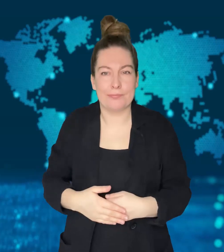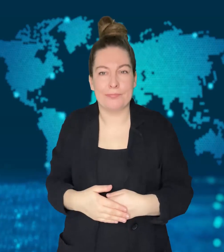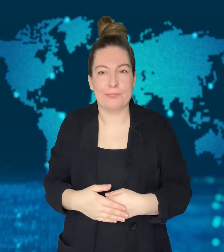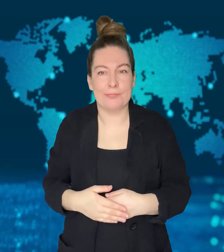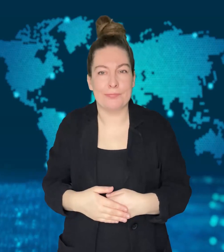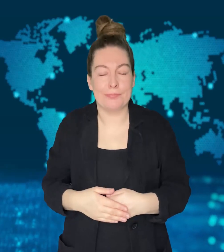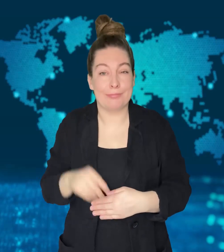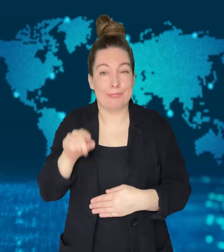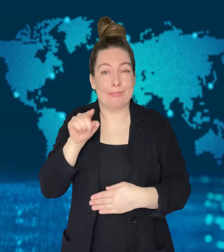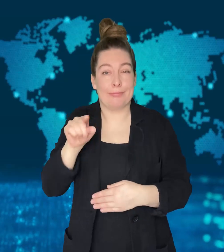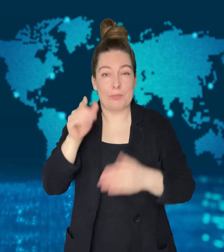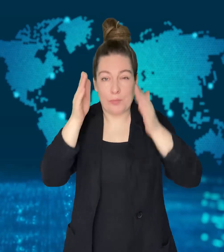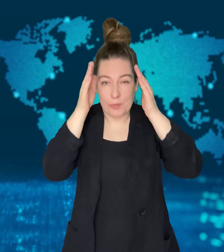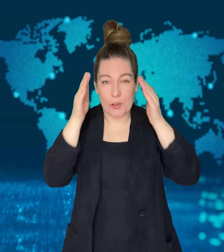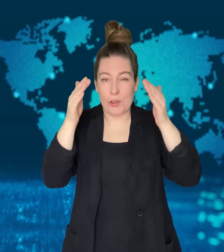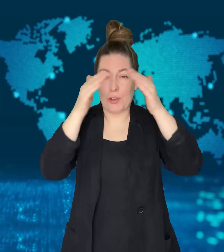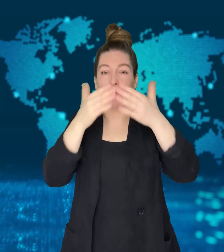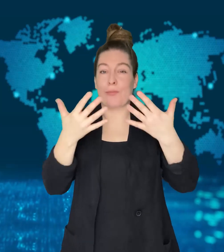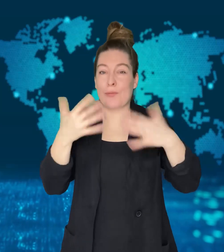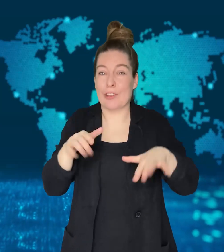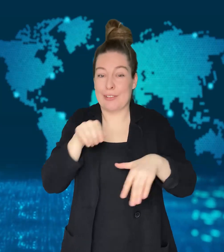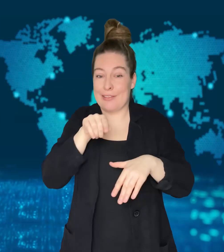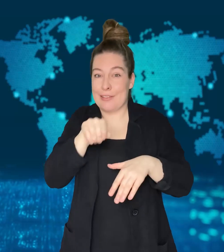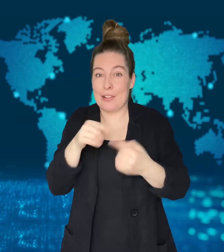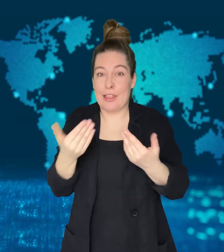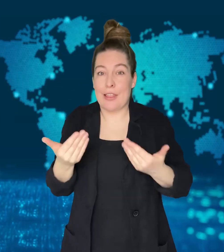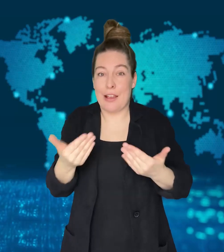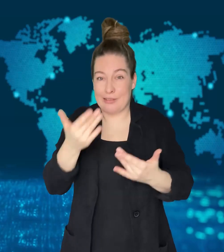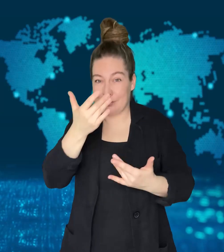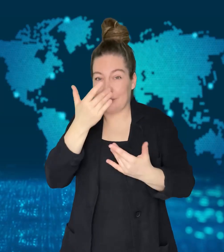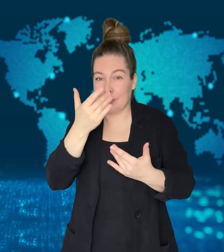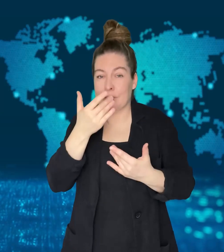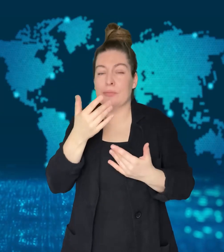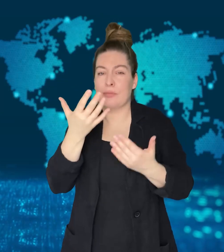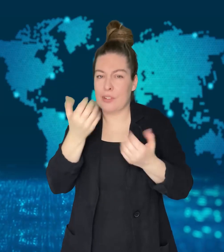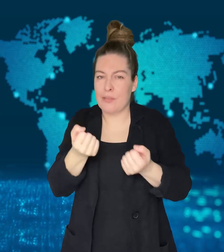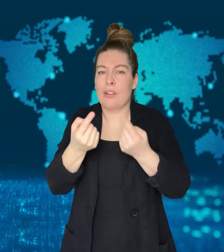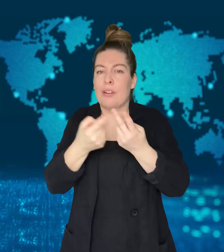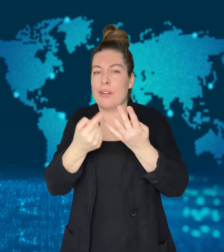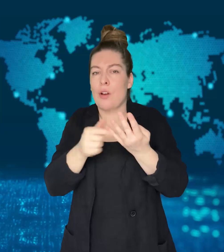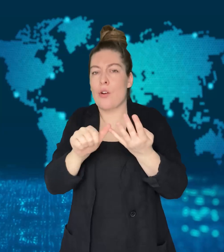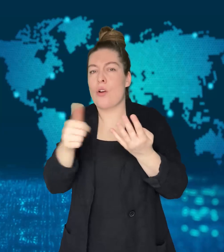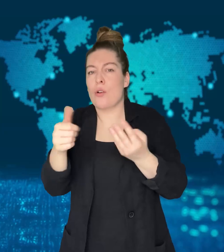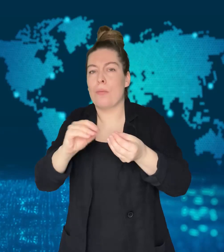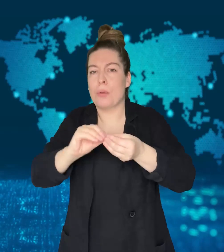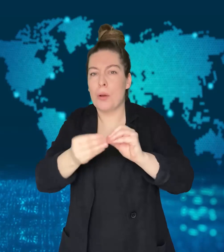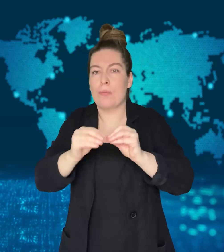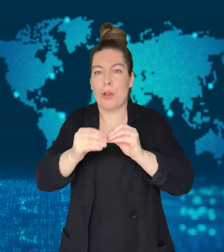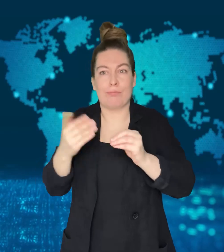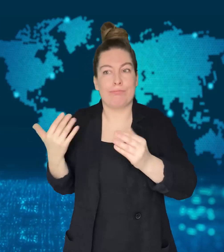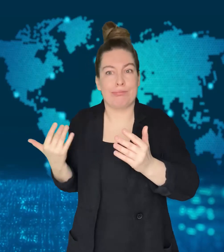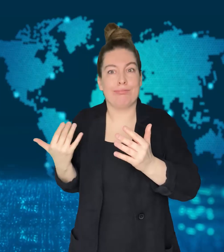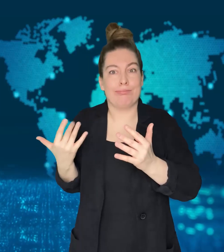Francis has had other medical issues over the last few years.